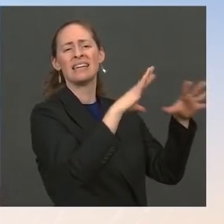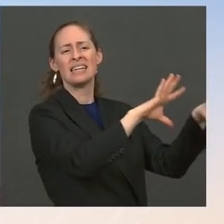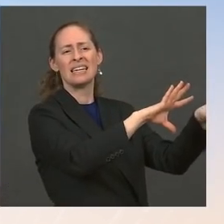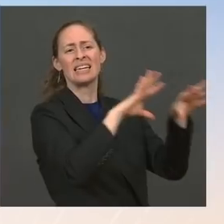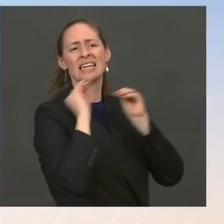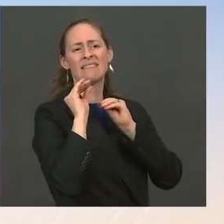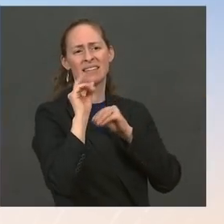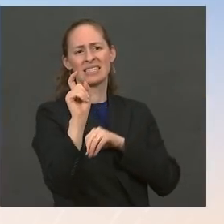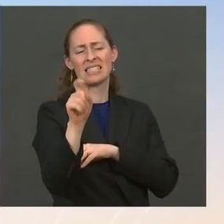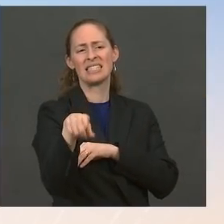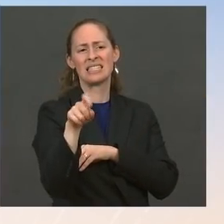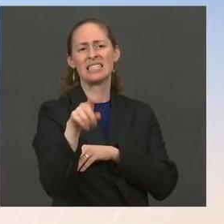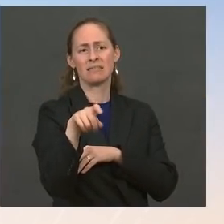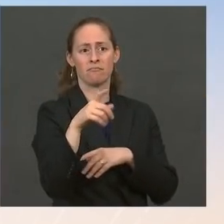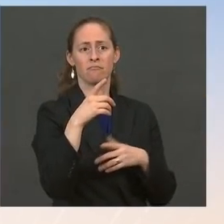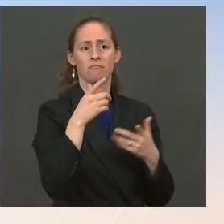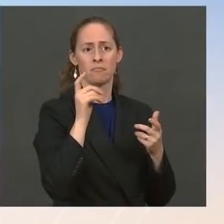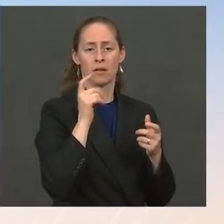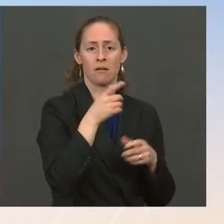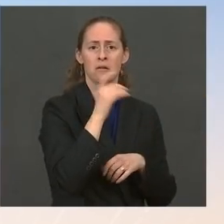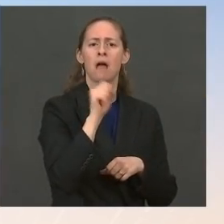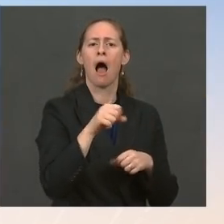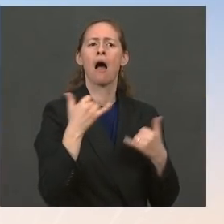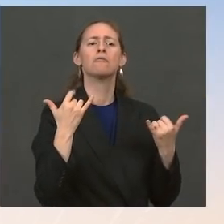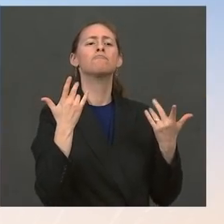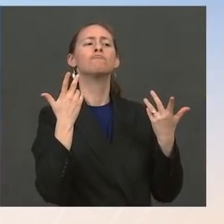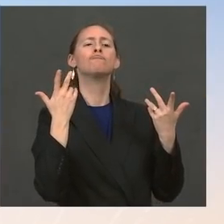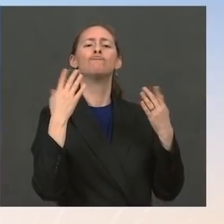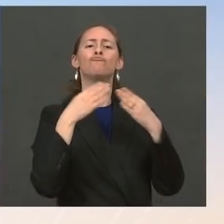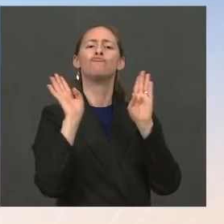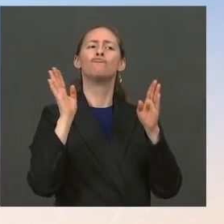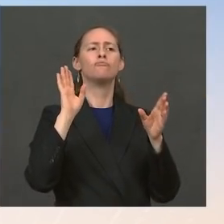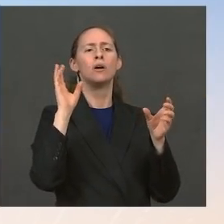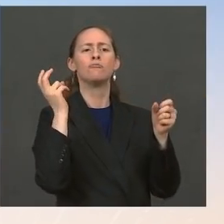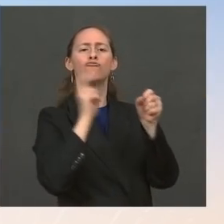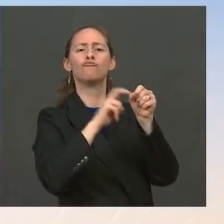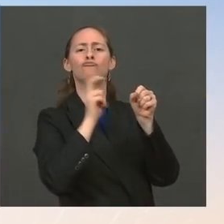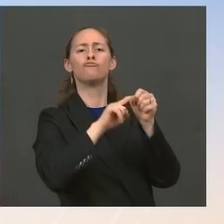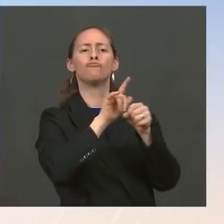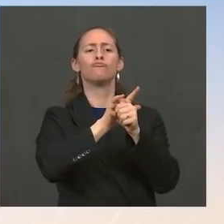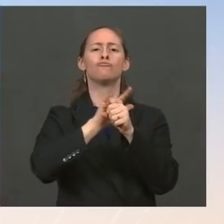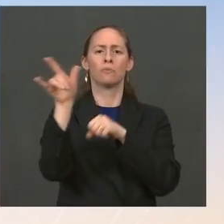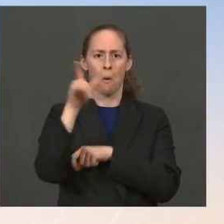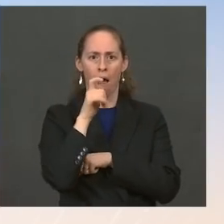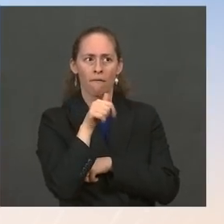because things can change in an instant and flight options could disappear. And the State Department goes to great lengths